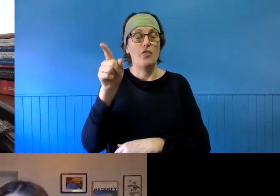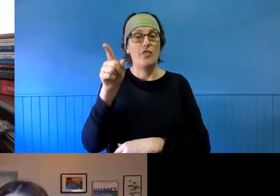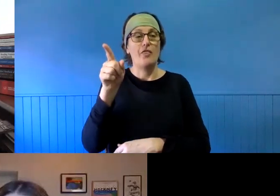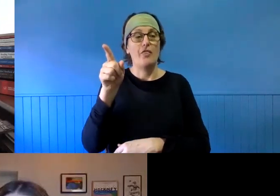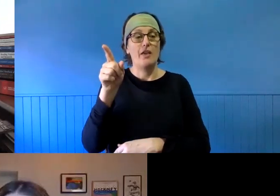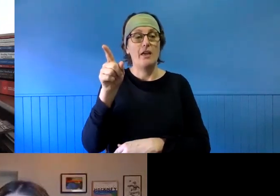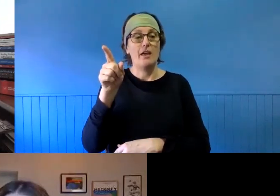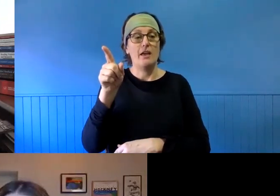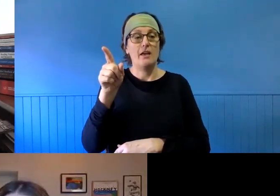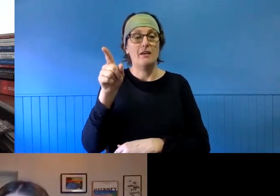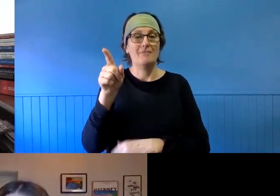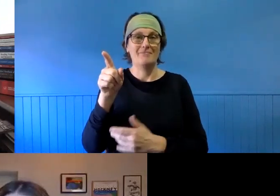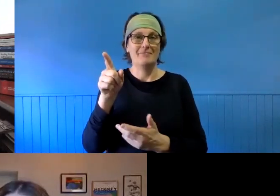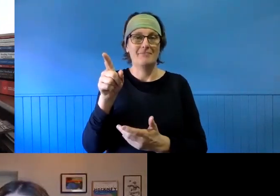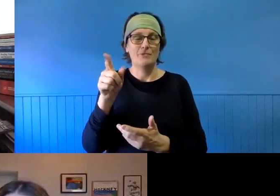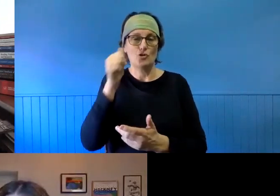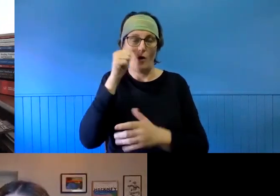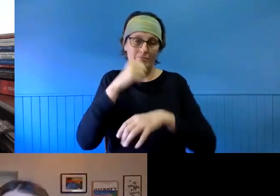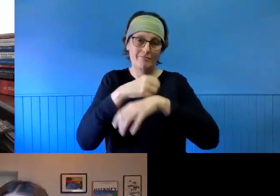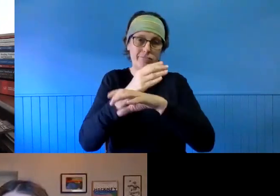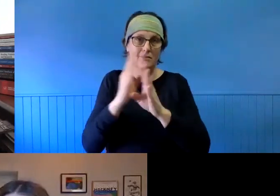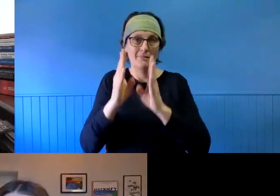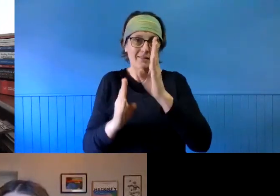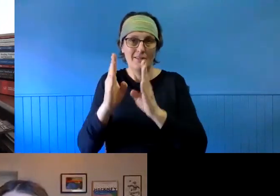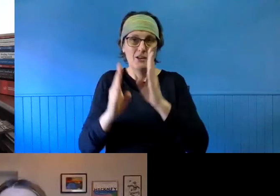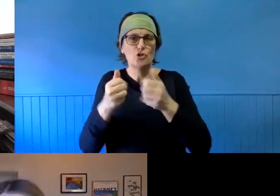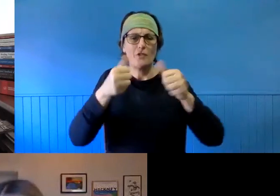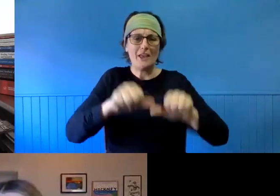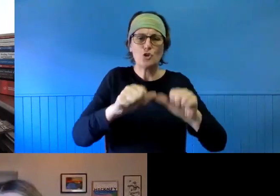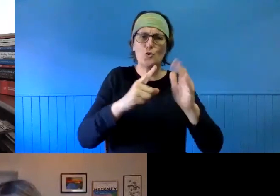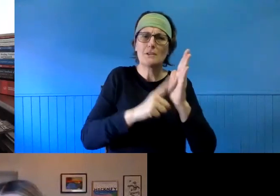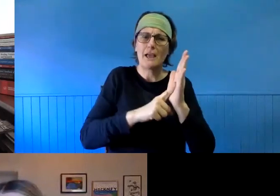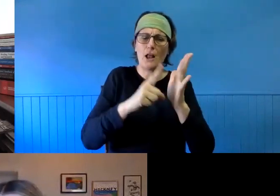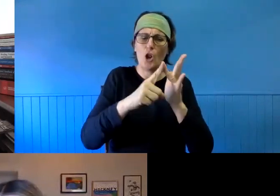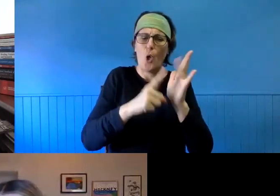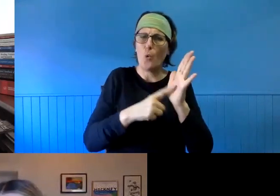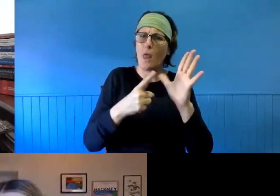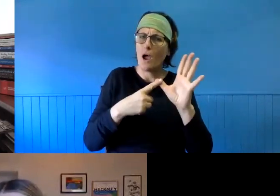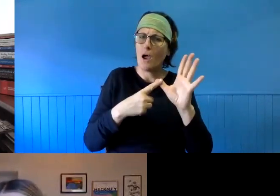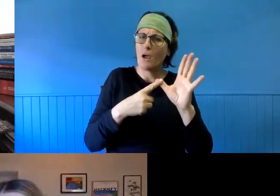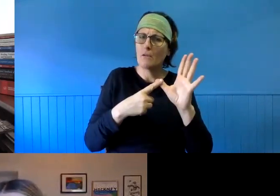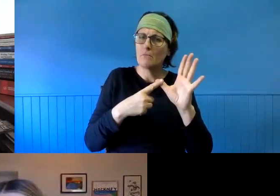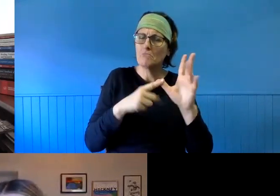the latency issue through Lola, so L-o-l-a. You also have Ultragrid,